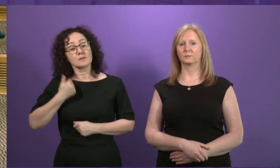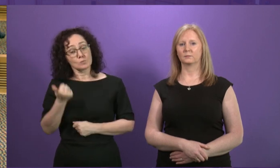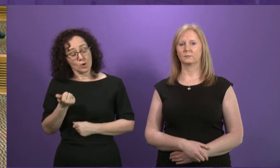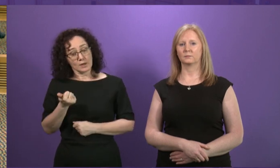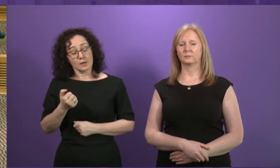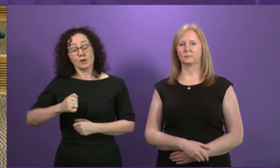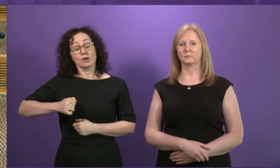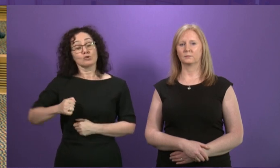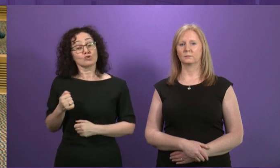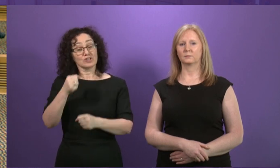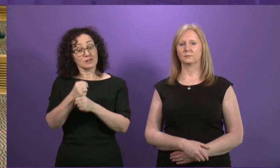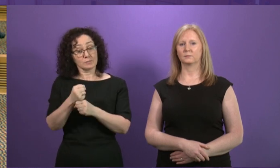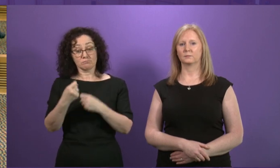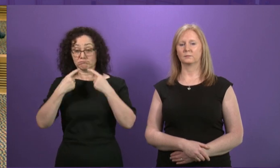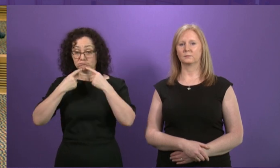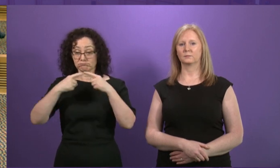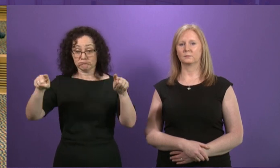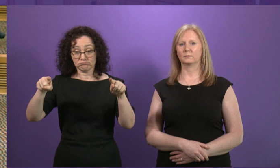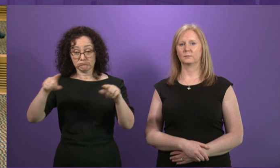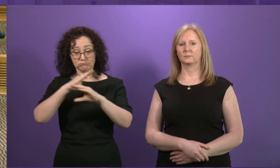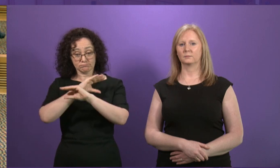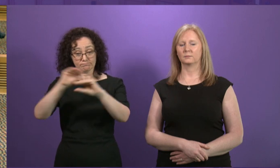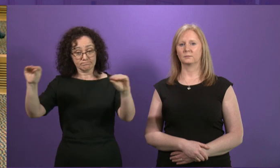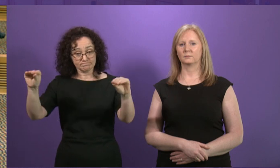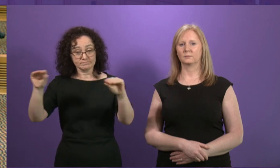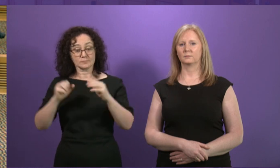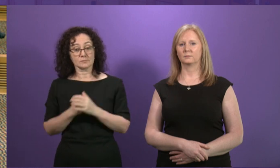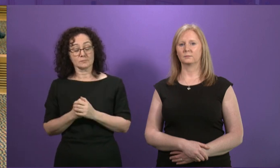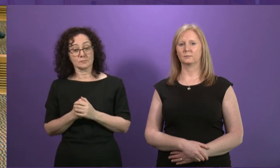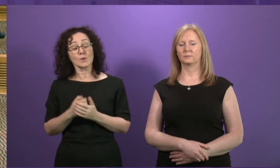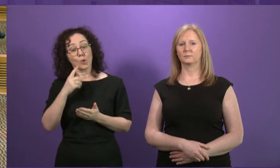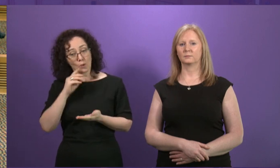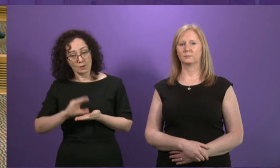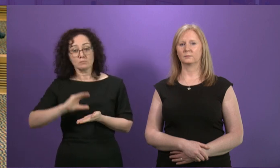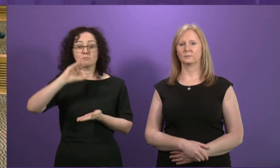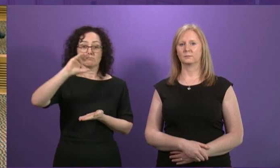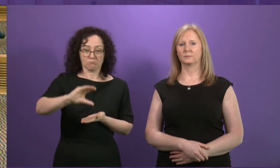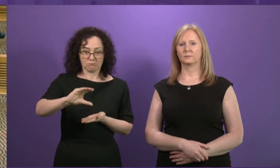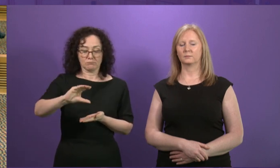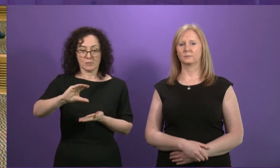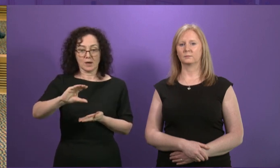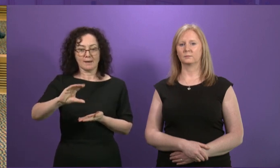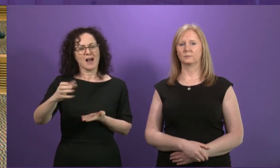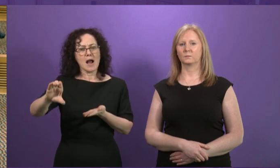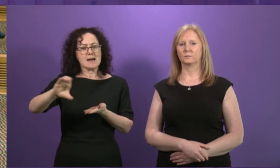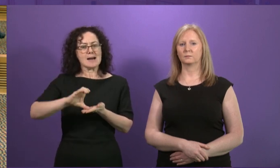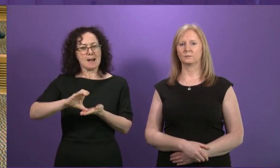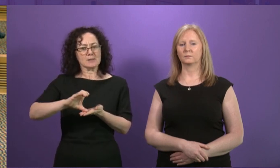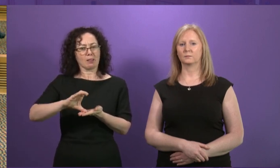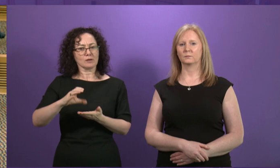has announced the projects that will benefit from our £20 million regeneration capital grant fund. That is not money to persuade anybody to vote